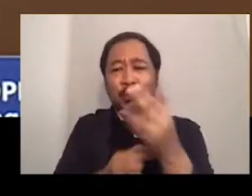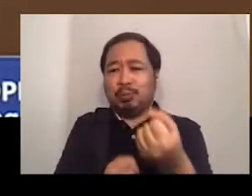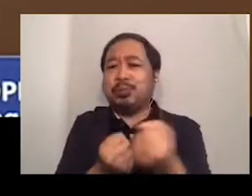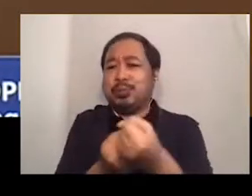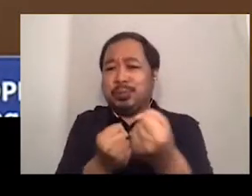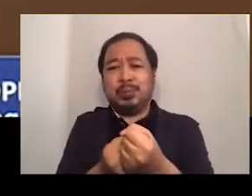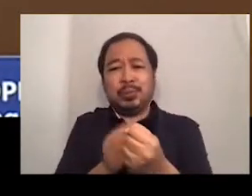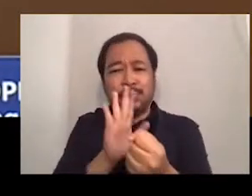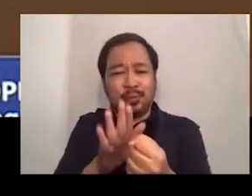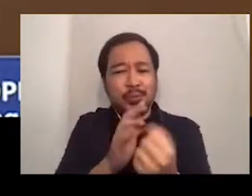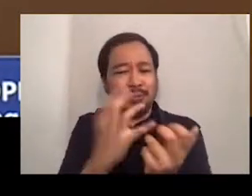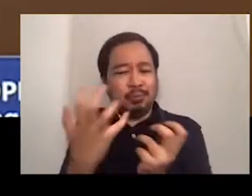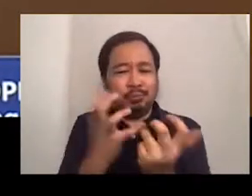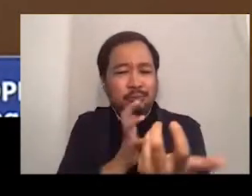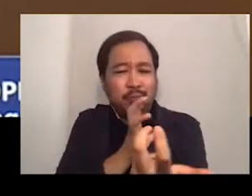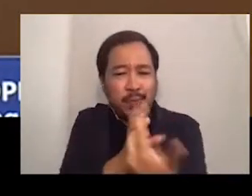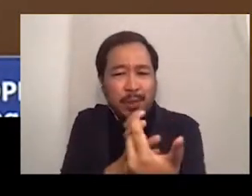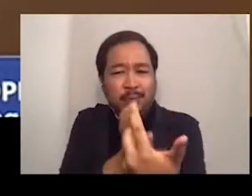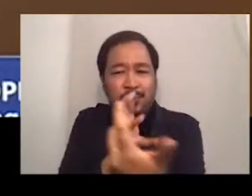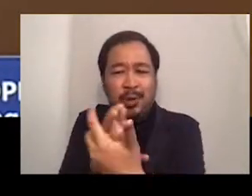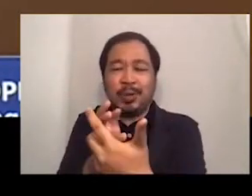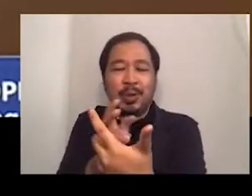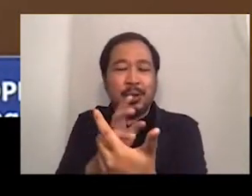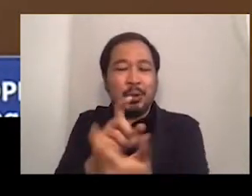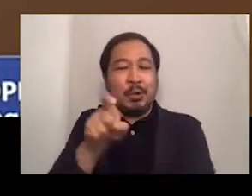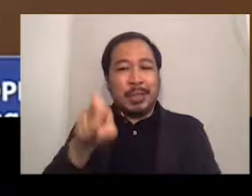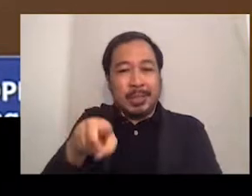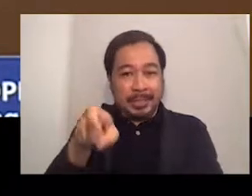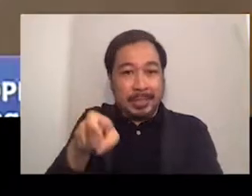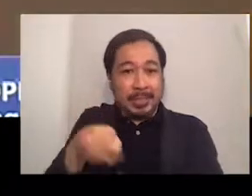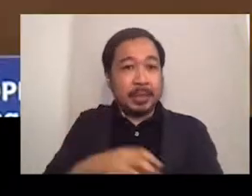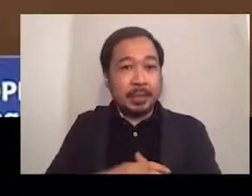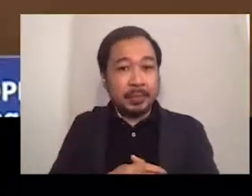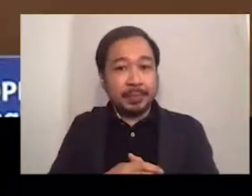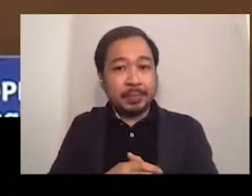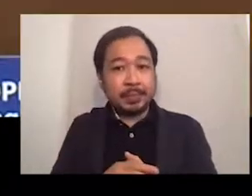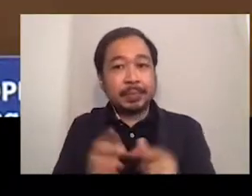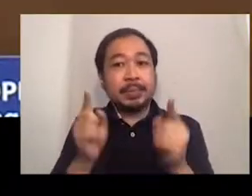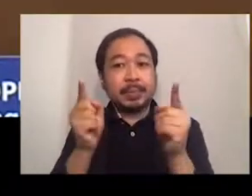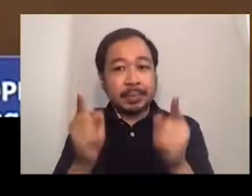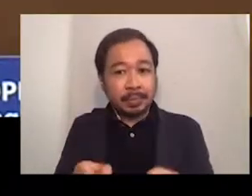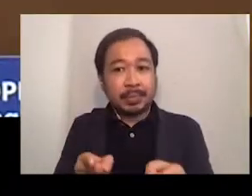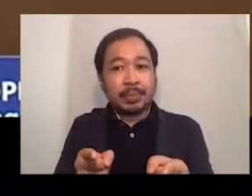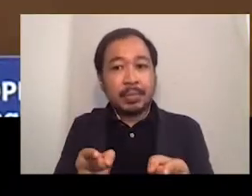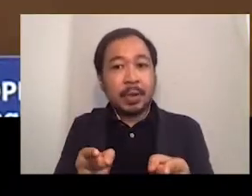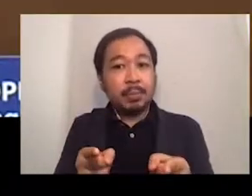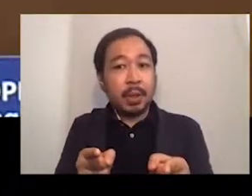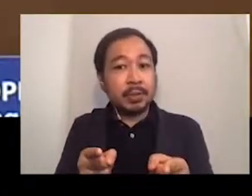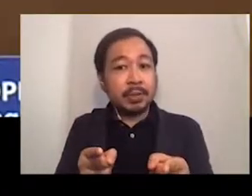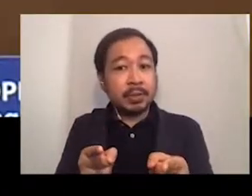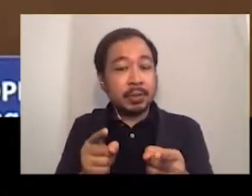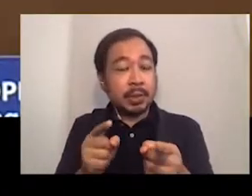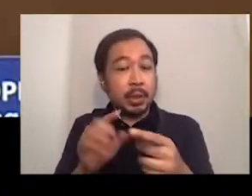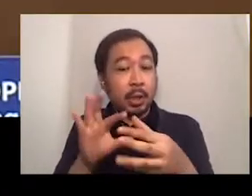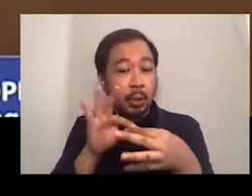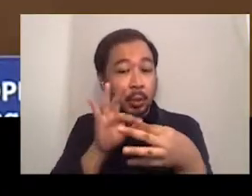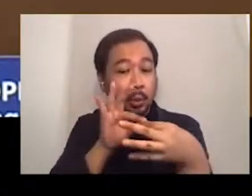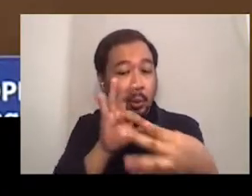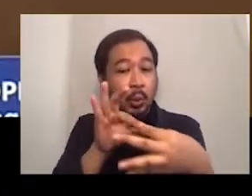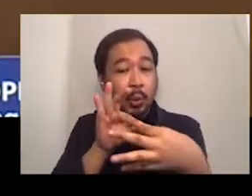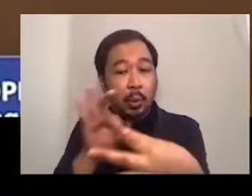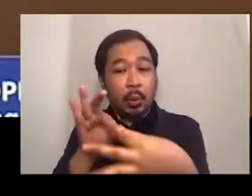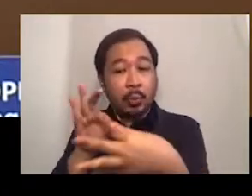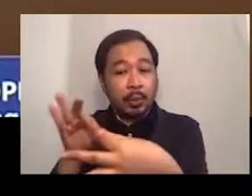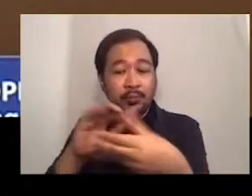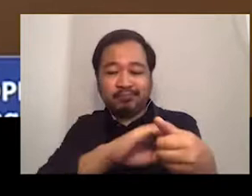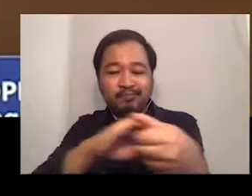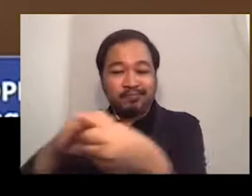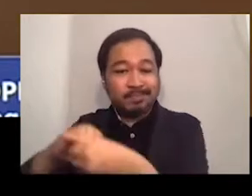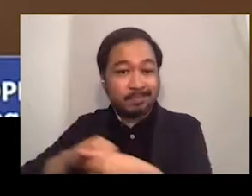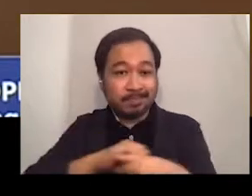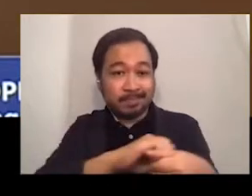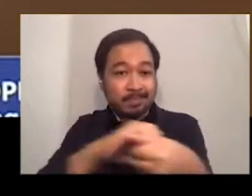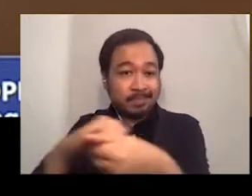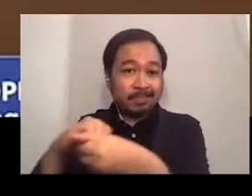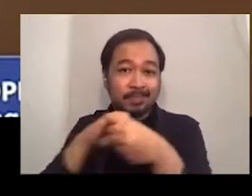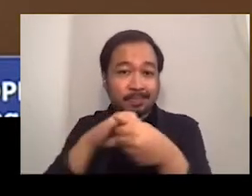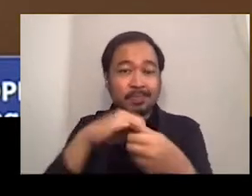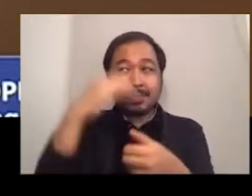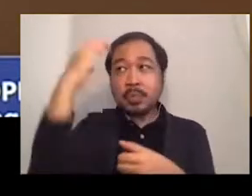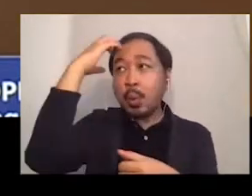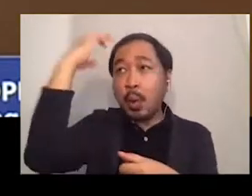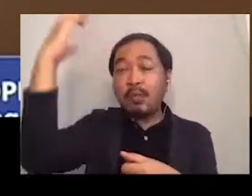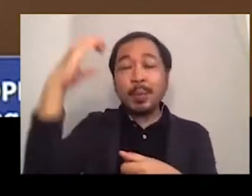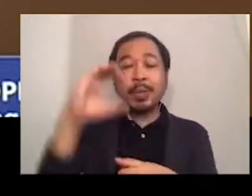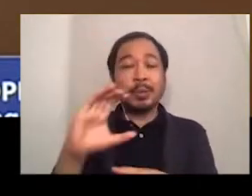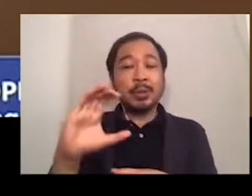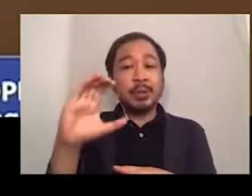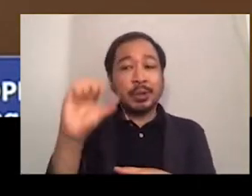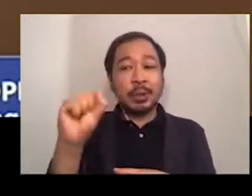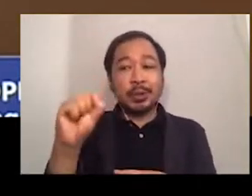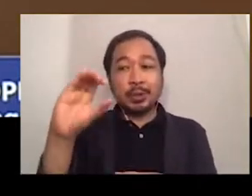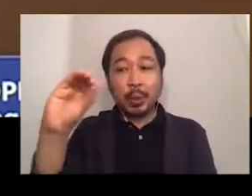We need to build a network of co-operation among government, society and disability organizations,